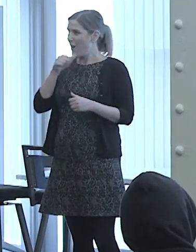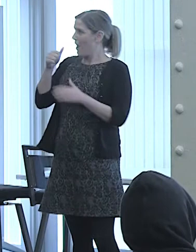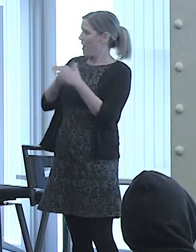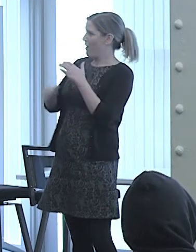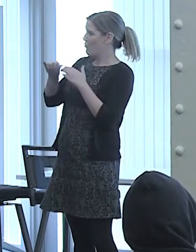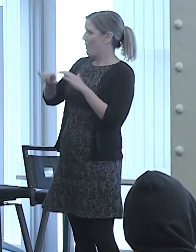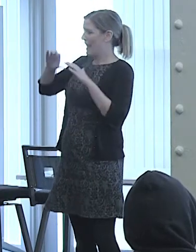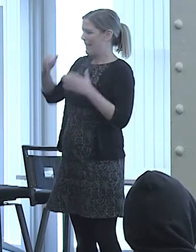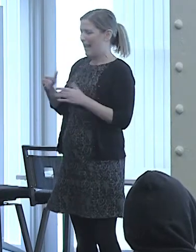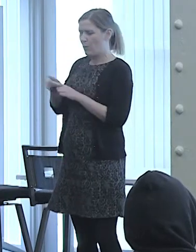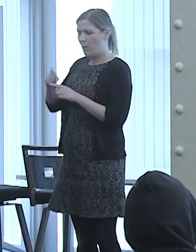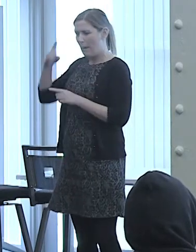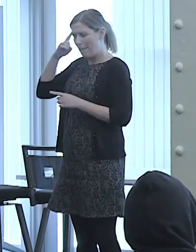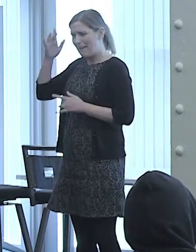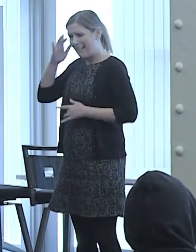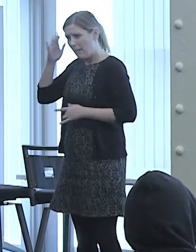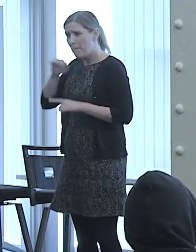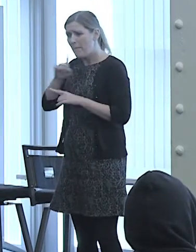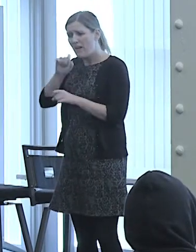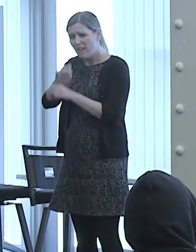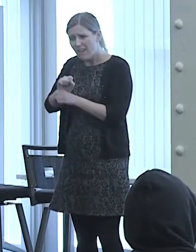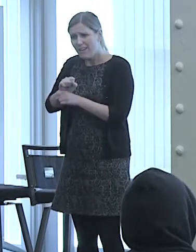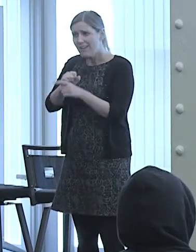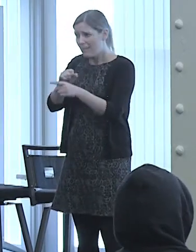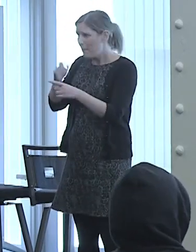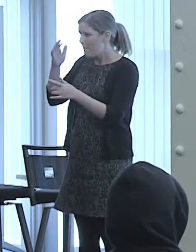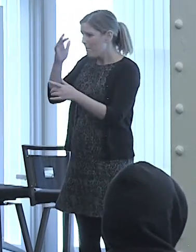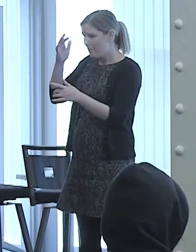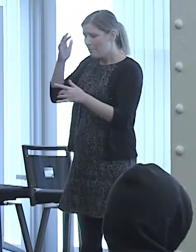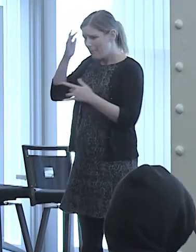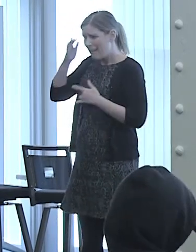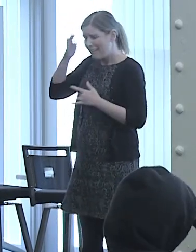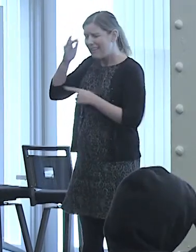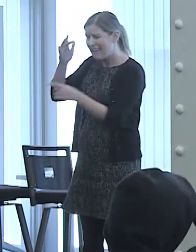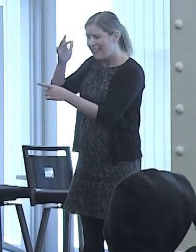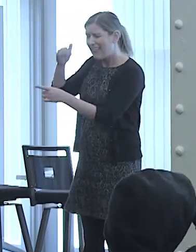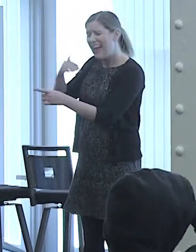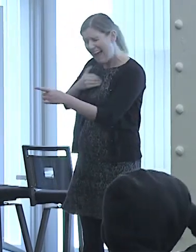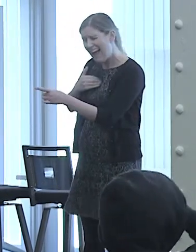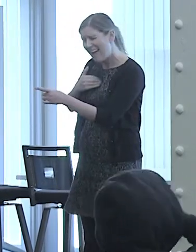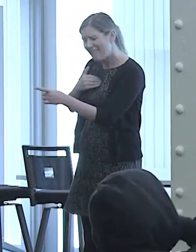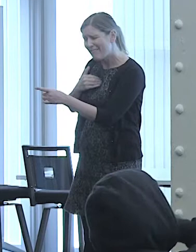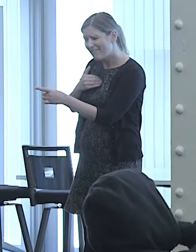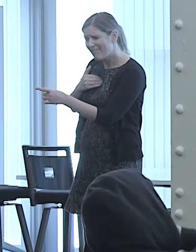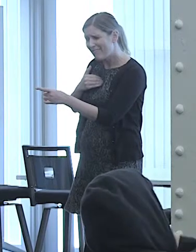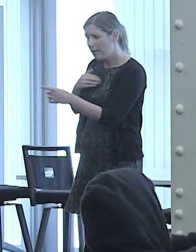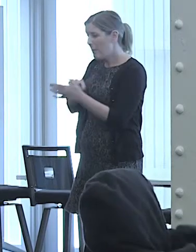but there is a category, we're just not in it. But the people that are in it, they should be subject to criminalization.